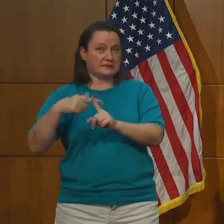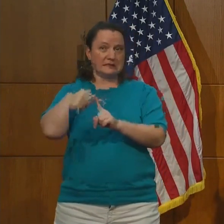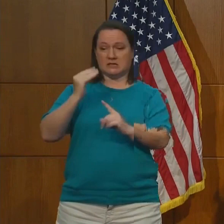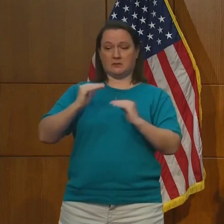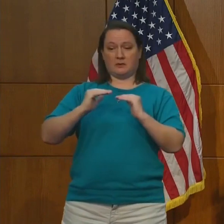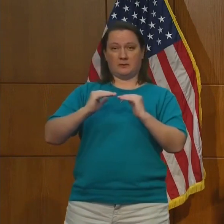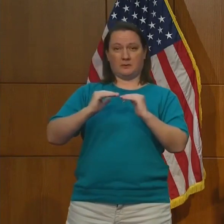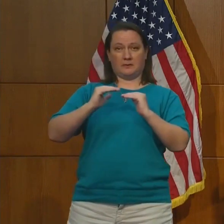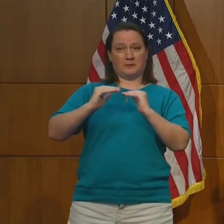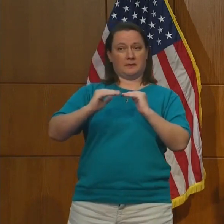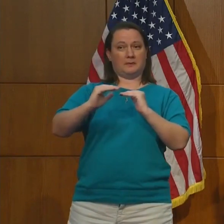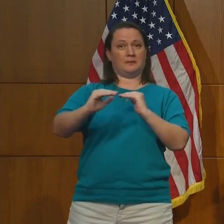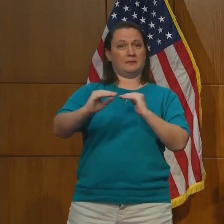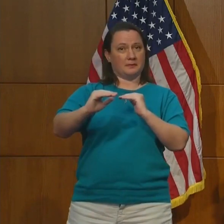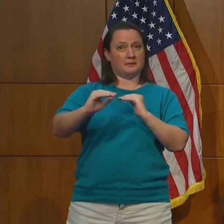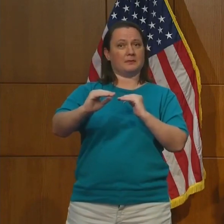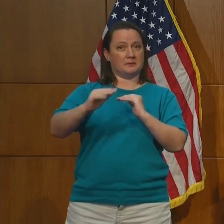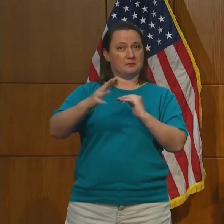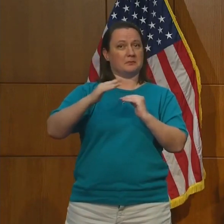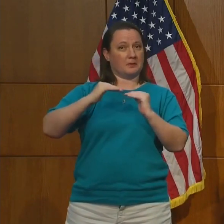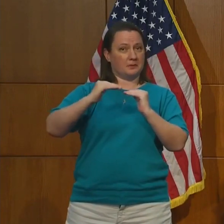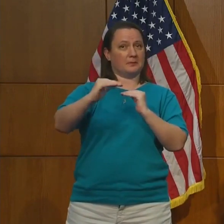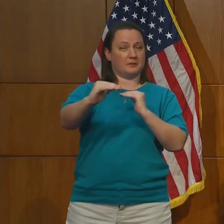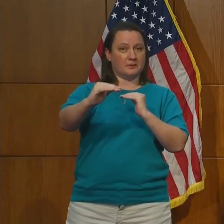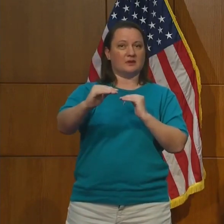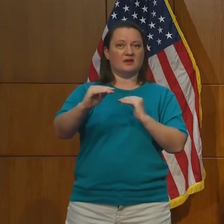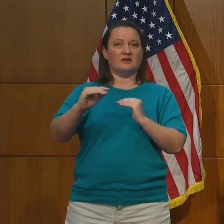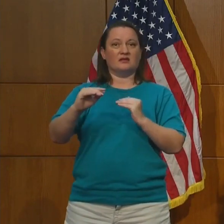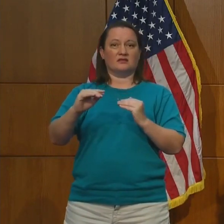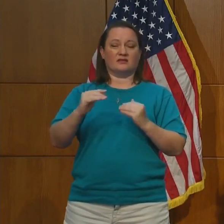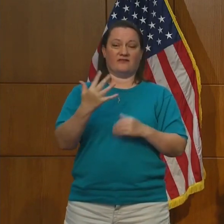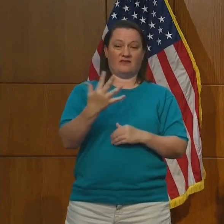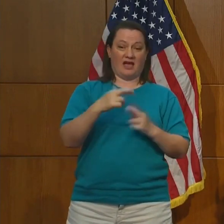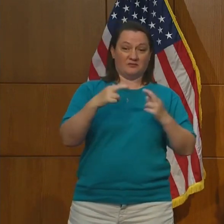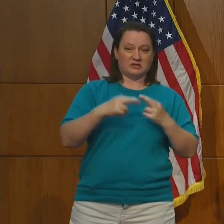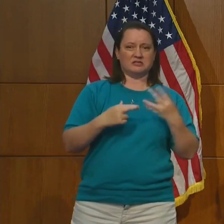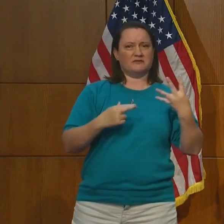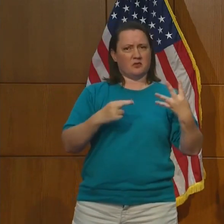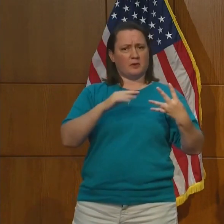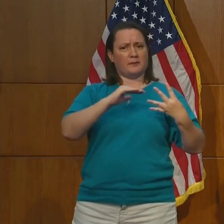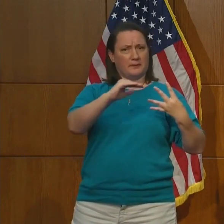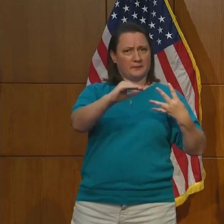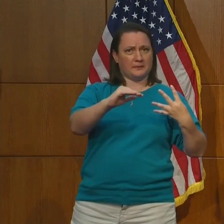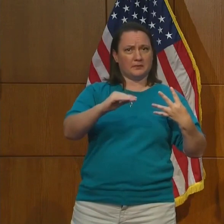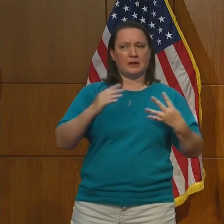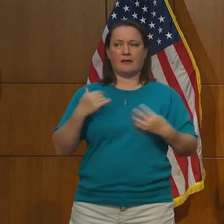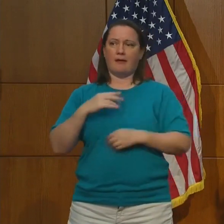USE IN THE SET OF METRIC UP. THEN YOU FOLLOW THOSE IN I DON'T KNOW IF. REPEAT THOSE AGAIN. CERTAINLY THE PERCENT.